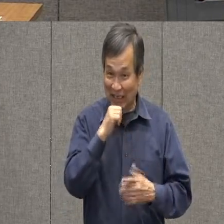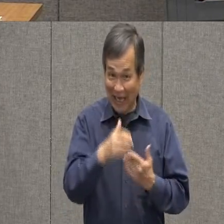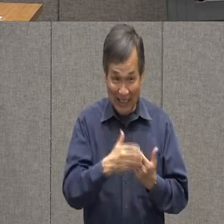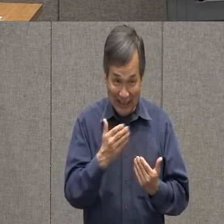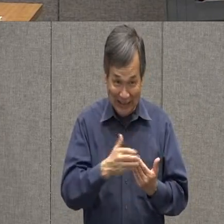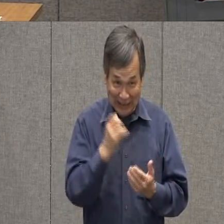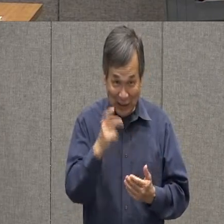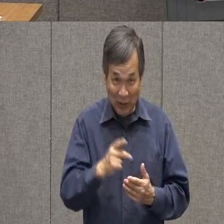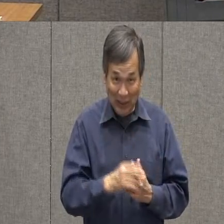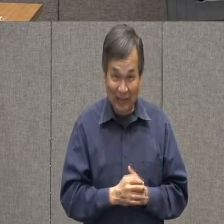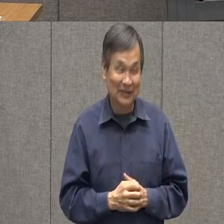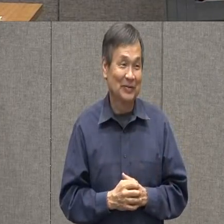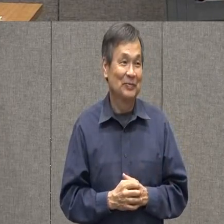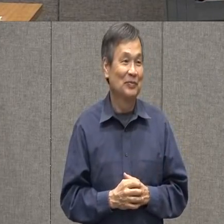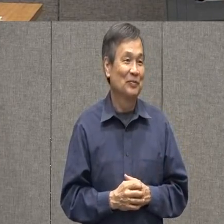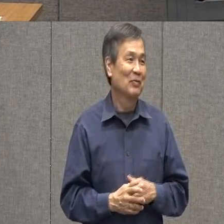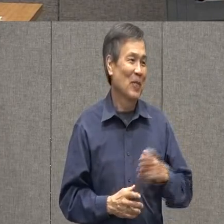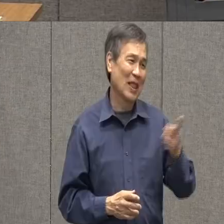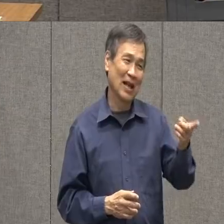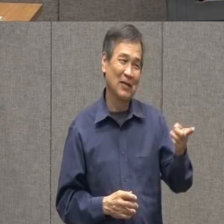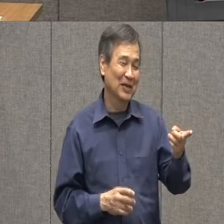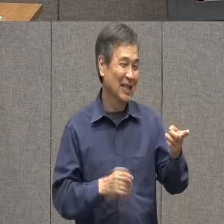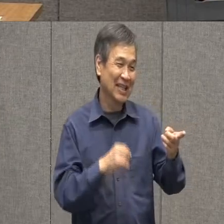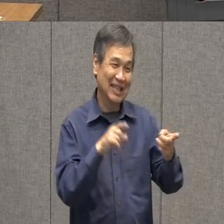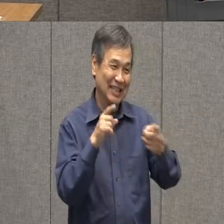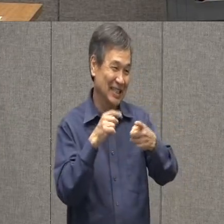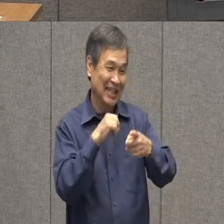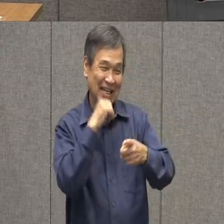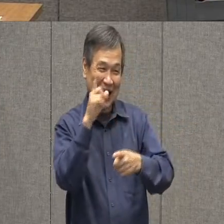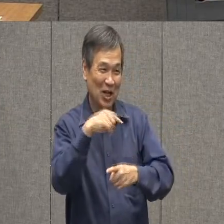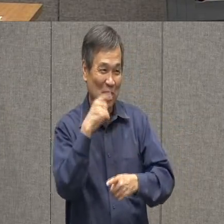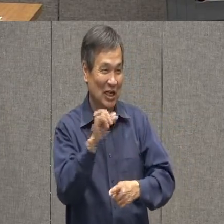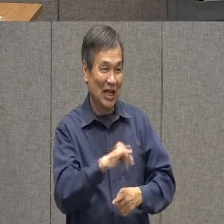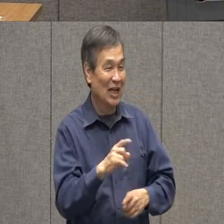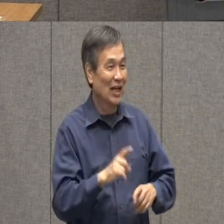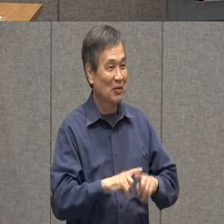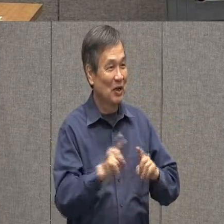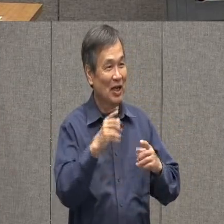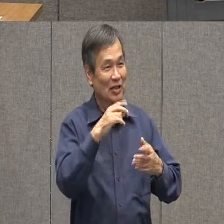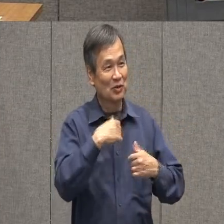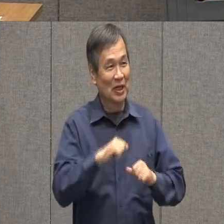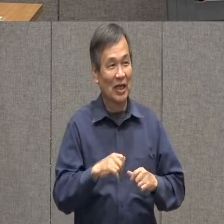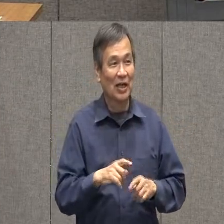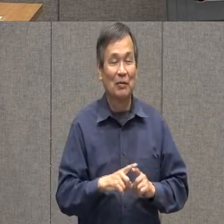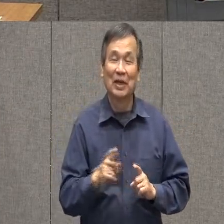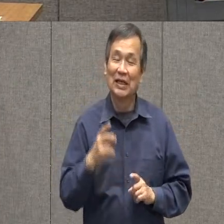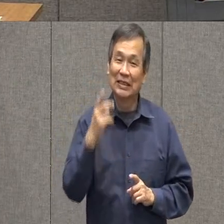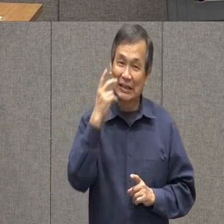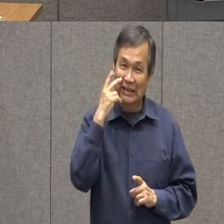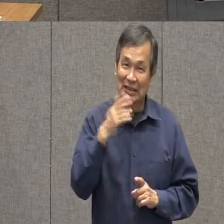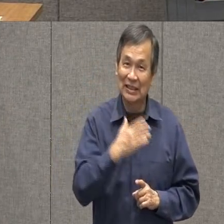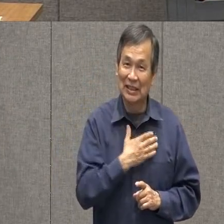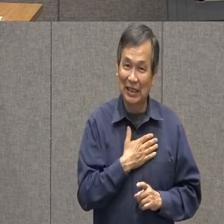Like this is not how you look in my head, but it was really fun to try. But look, you can see I have motion happening here.